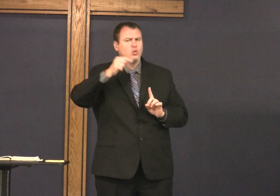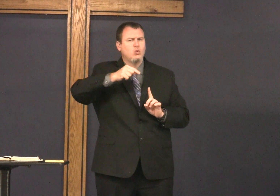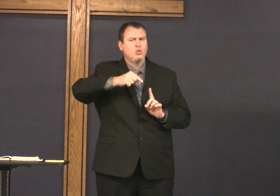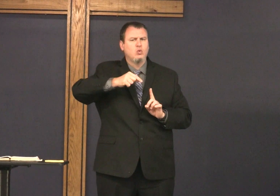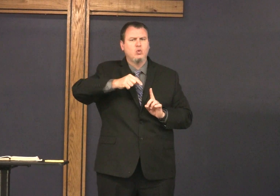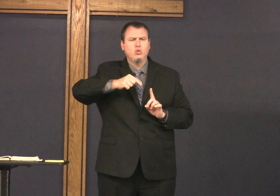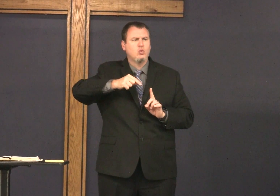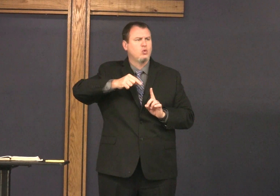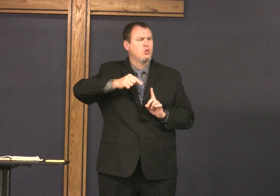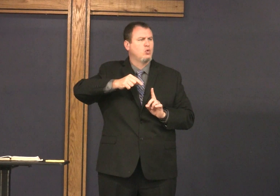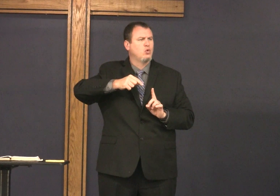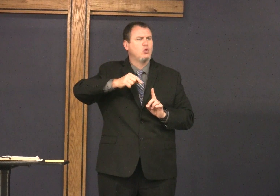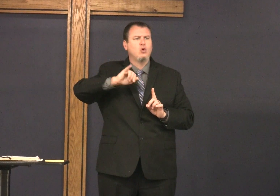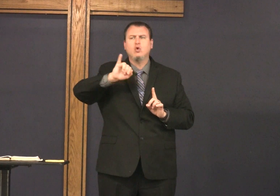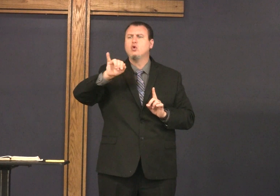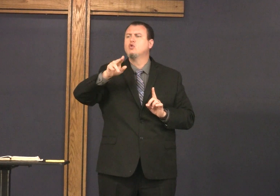one of them took off and left